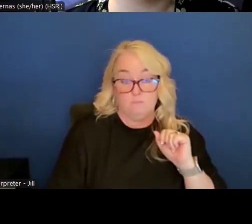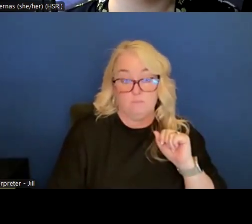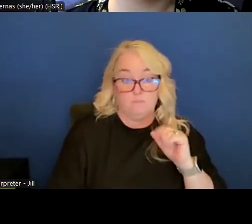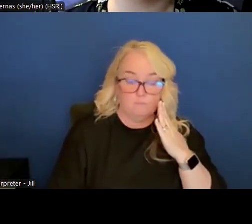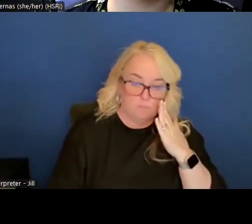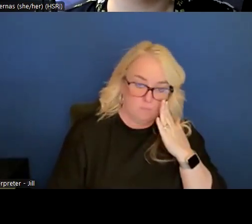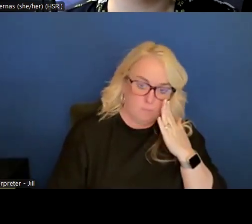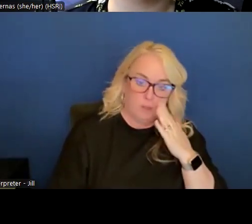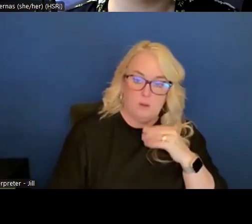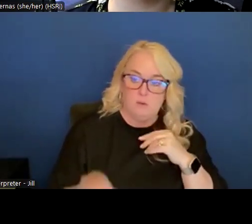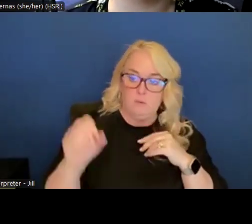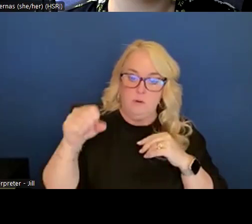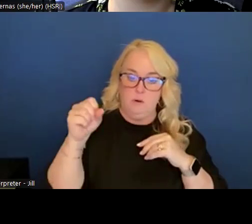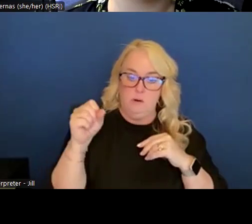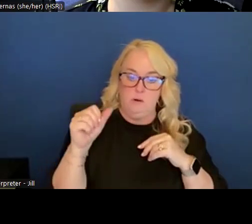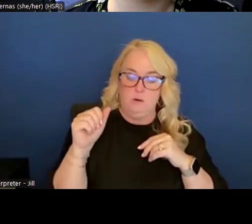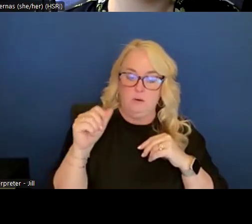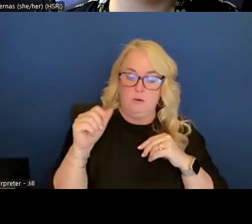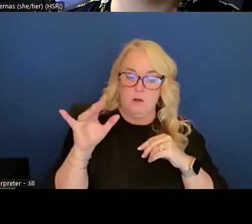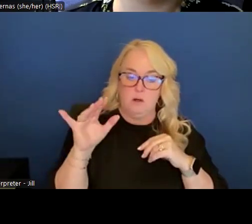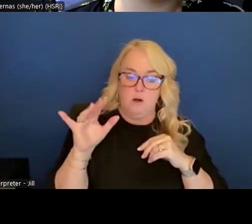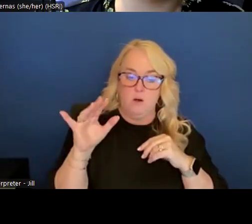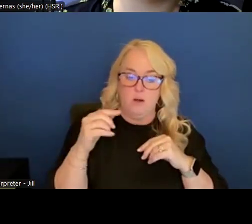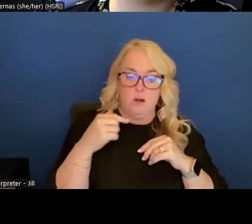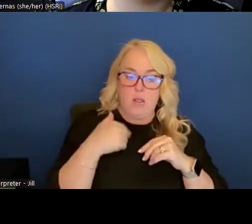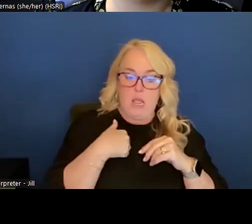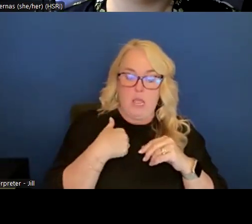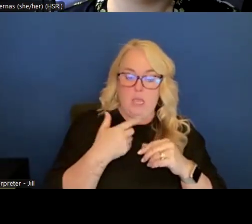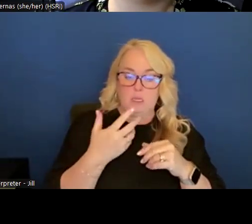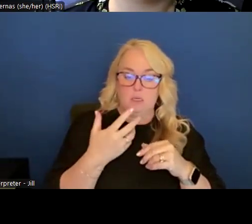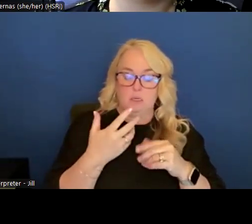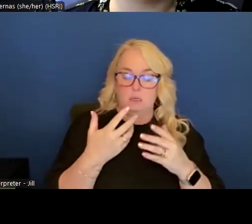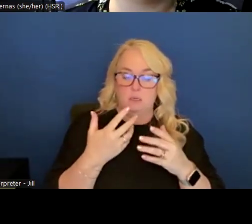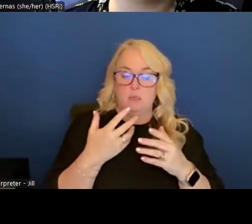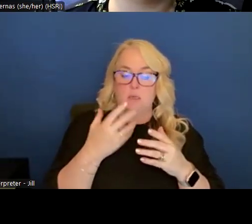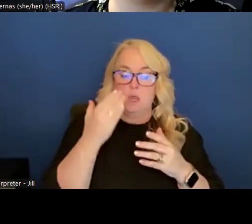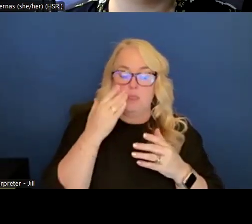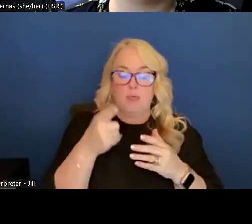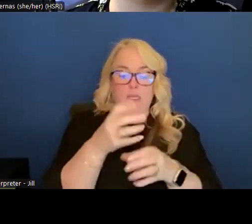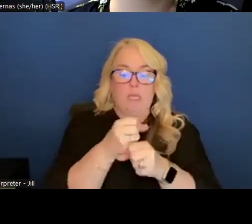Susan Koller: And I know everyone, when they sign up for waivers, they do get a copy of the plan and all that